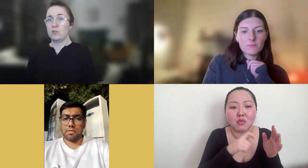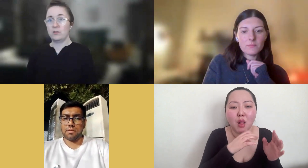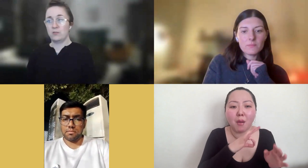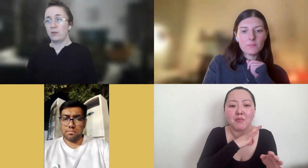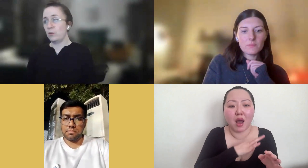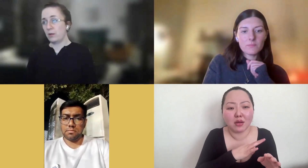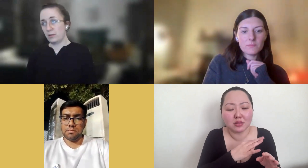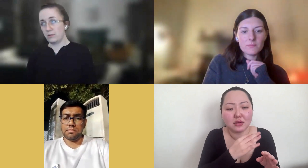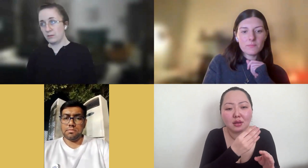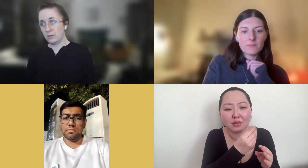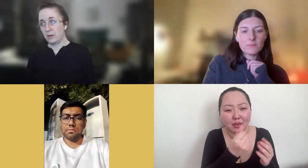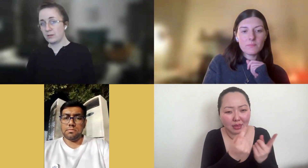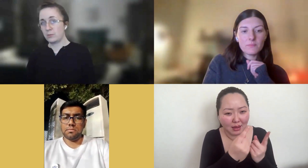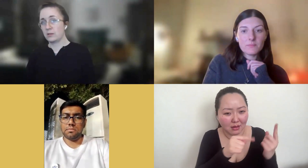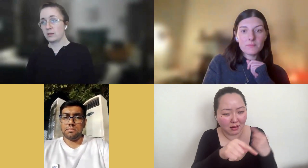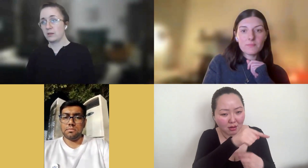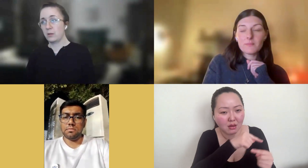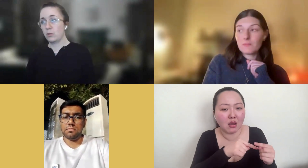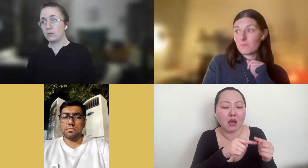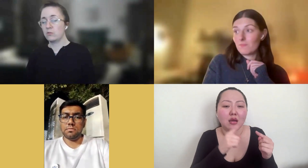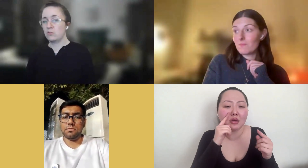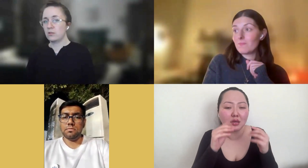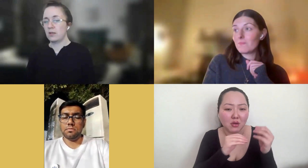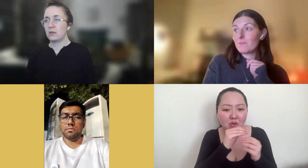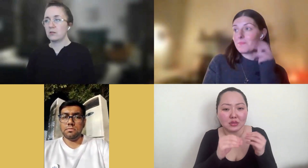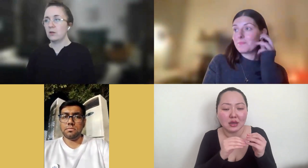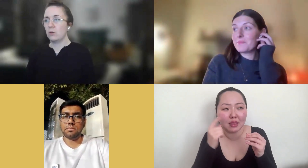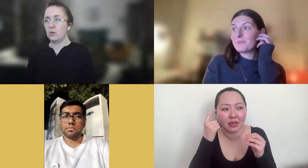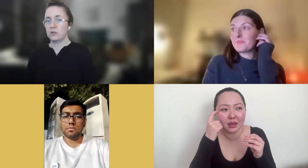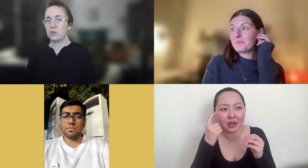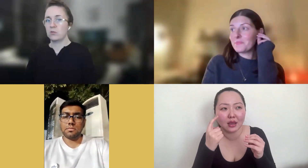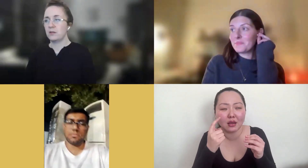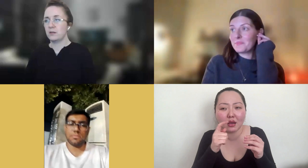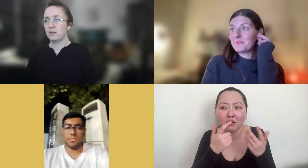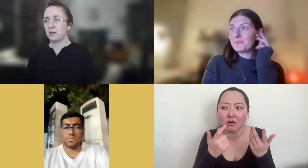be interested, if there is anyone out there, has anything they want, let us know on social media,